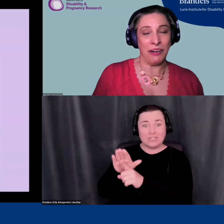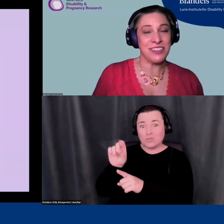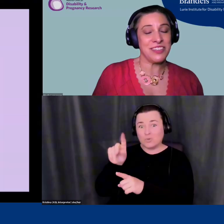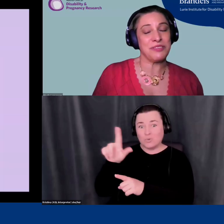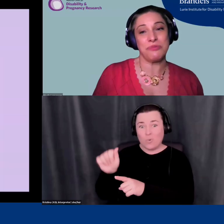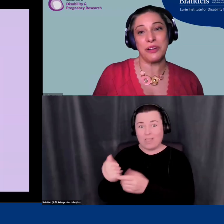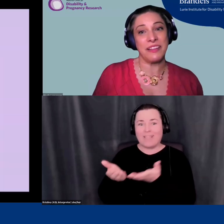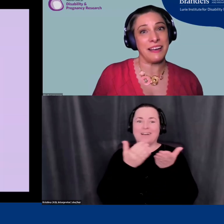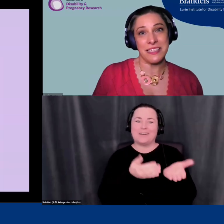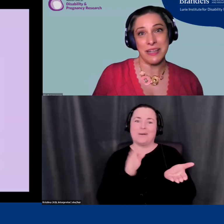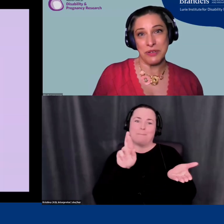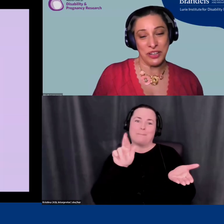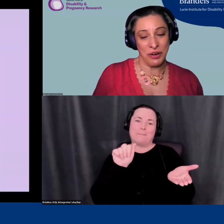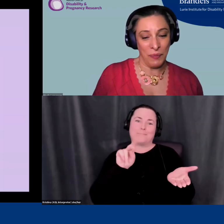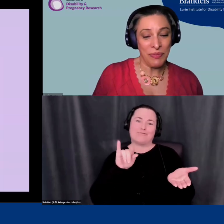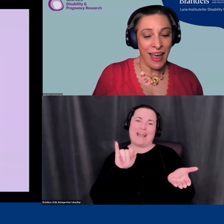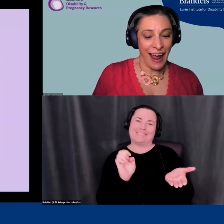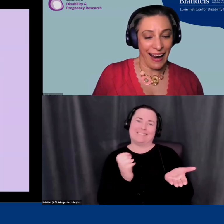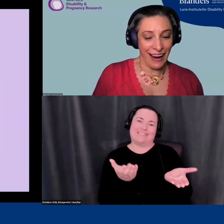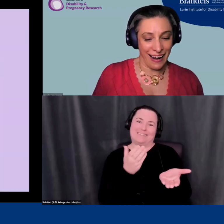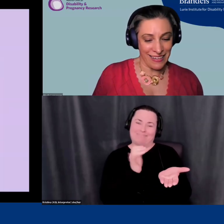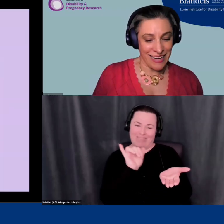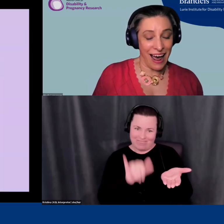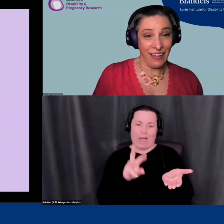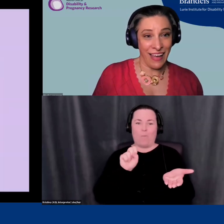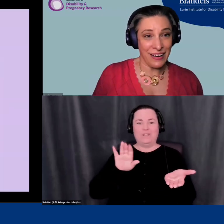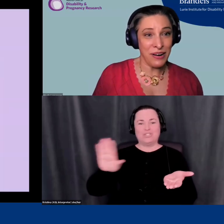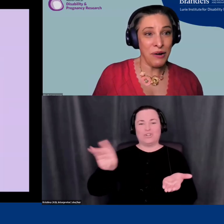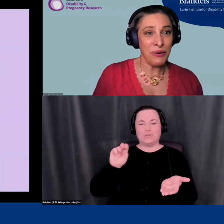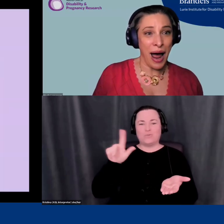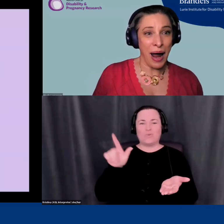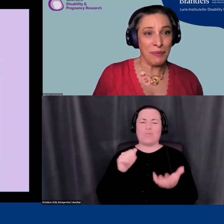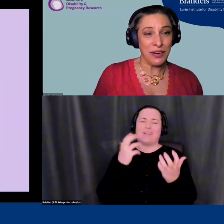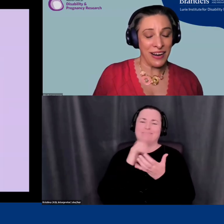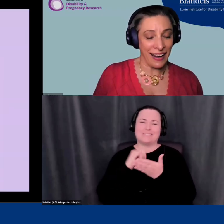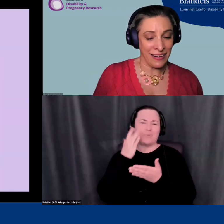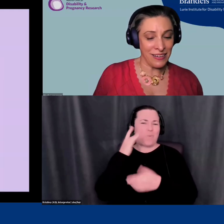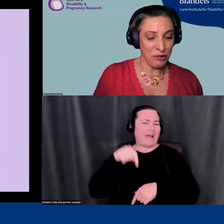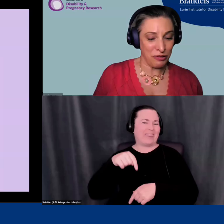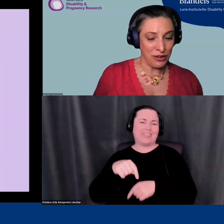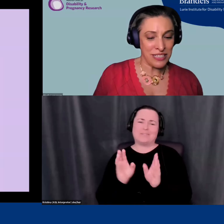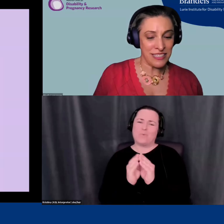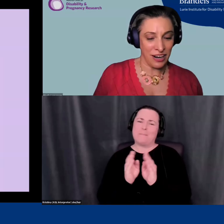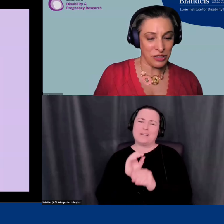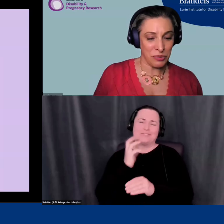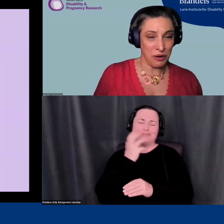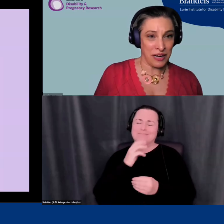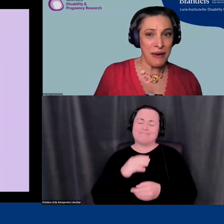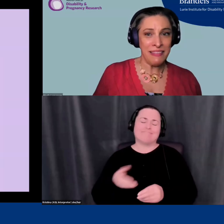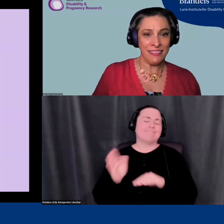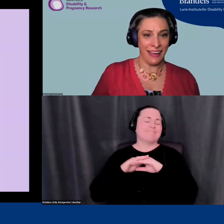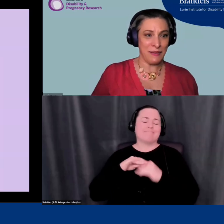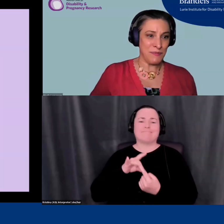just really exceptional. And on that note, I'm going to hand it over to Dr. Brandie Bentley.